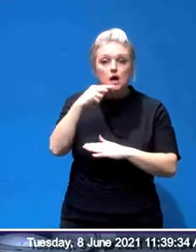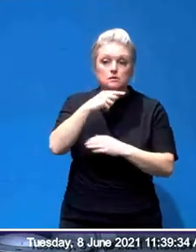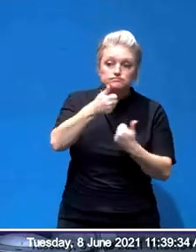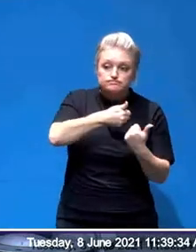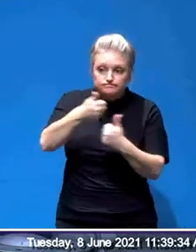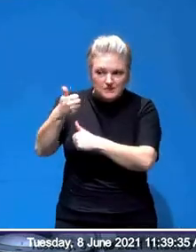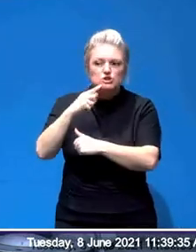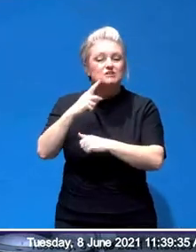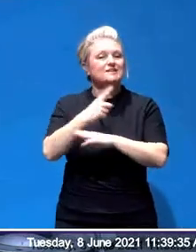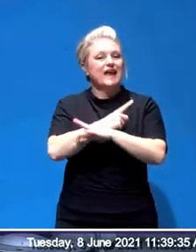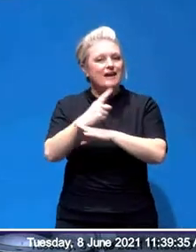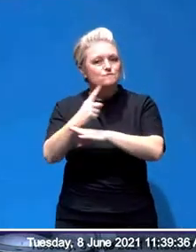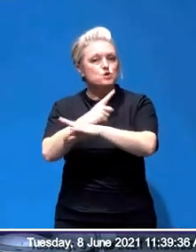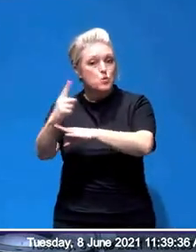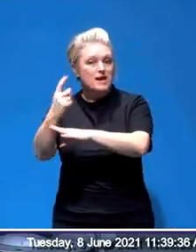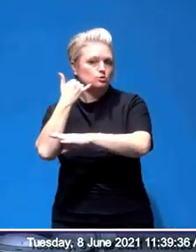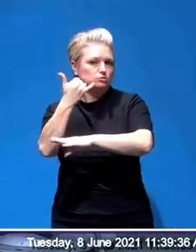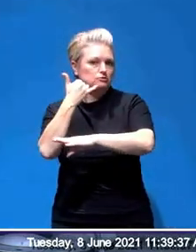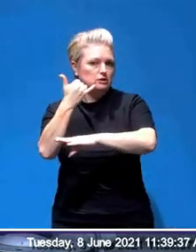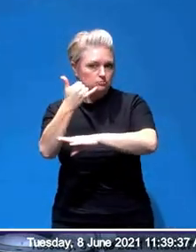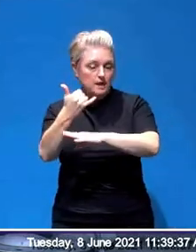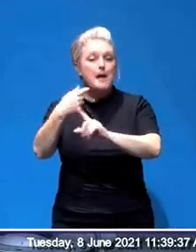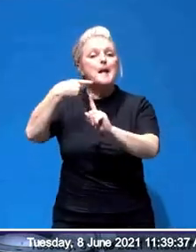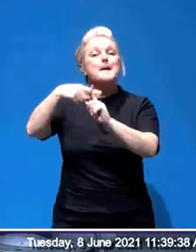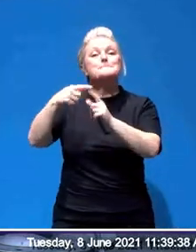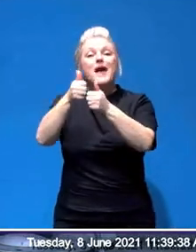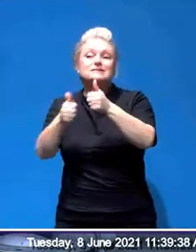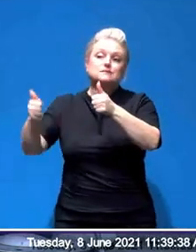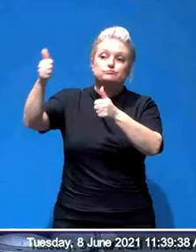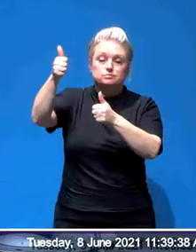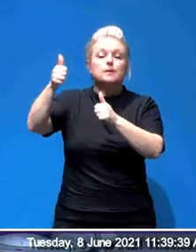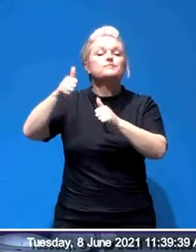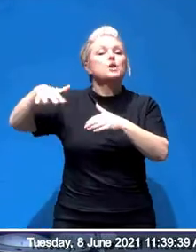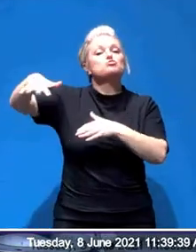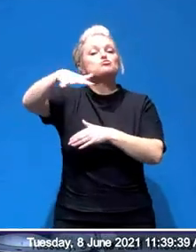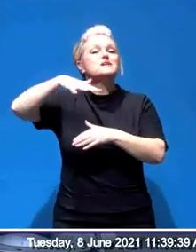She says she is aware that the regional manager called you weekly to ensure that